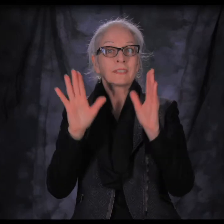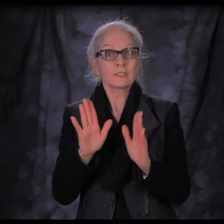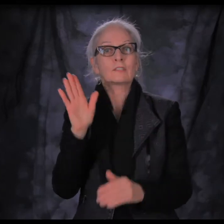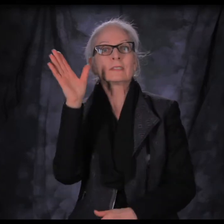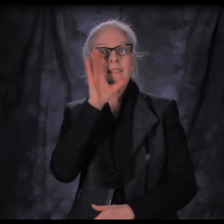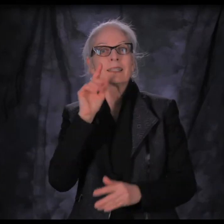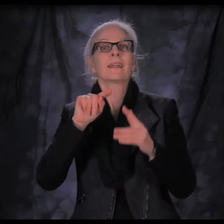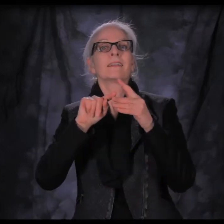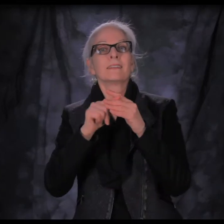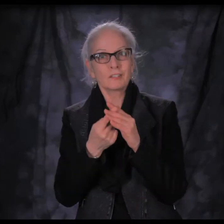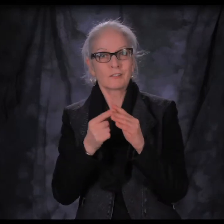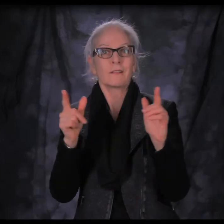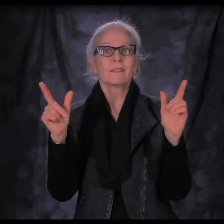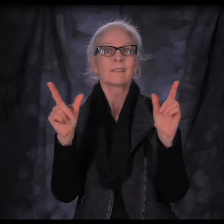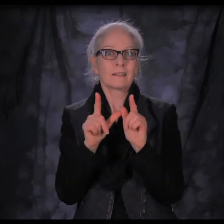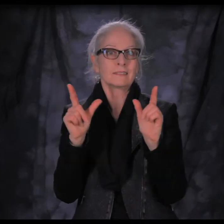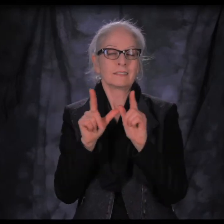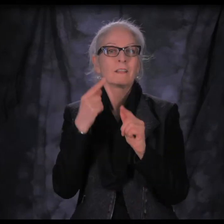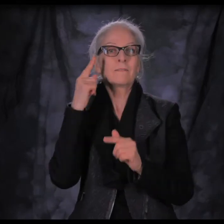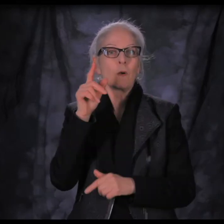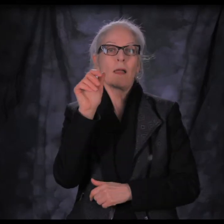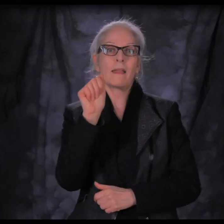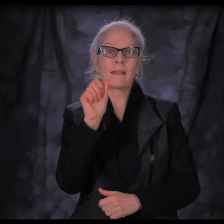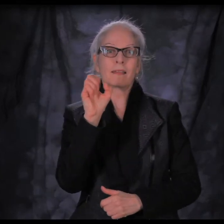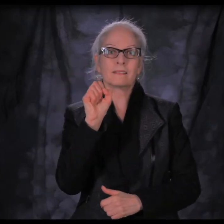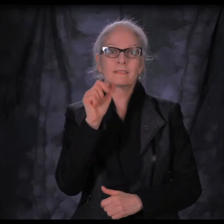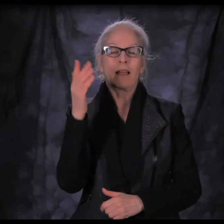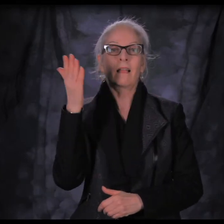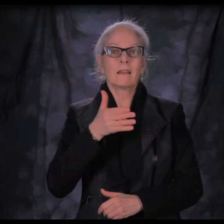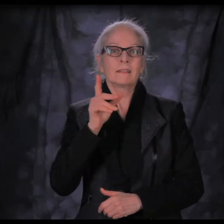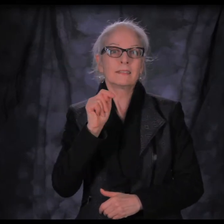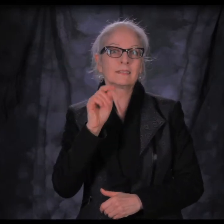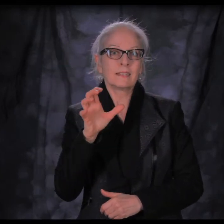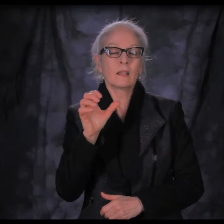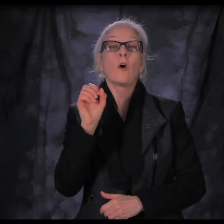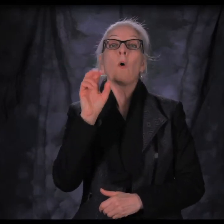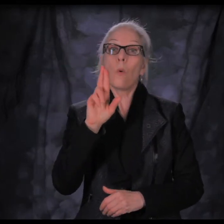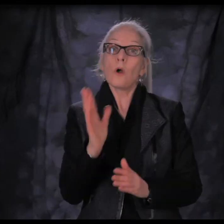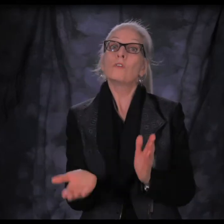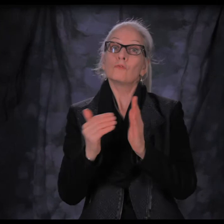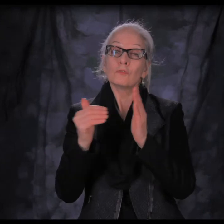This requirement will affect all teachers seeking initial licensure for ASL/Total Communication